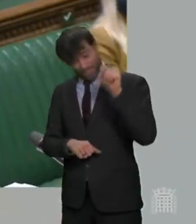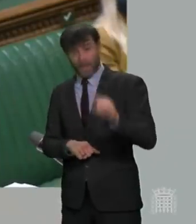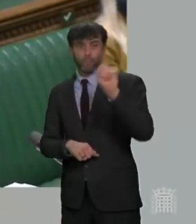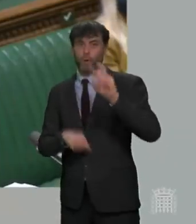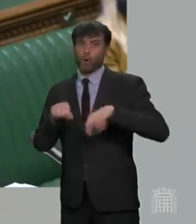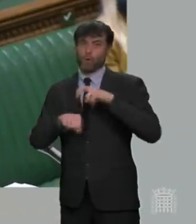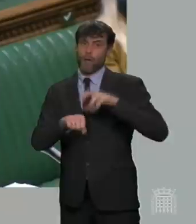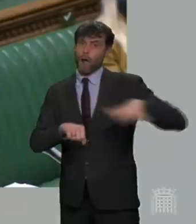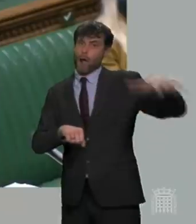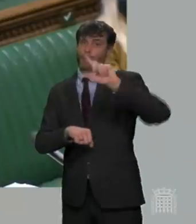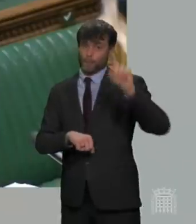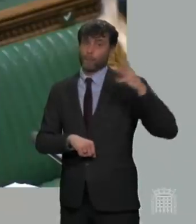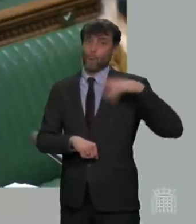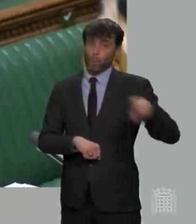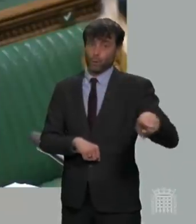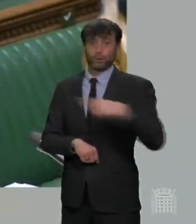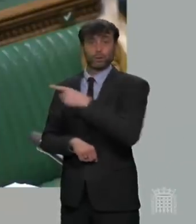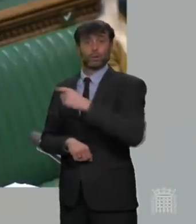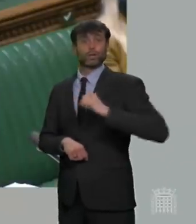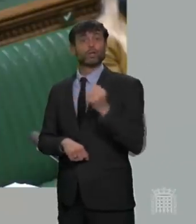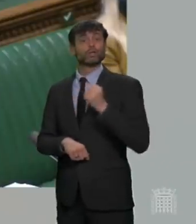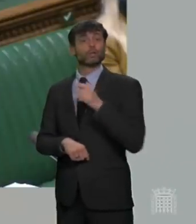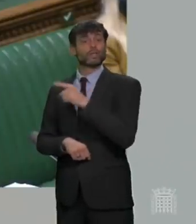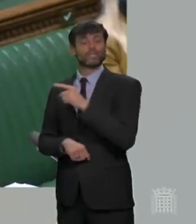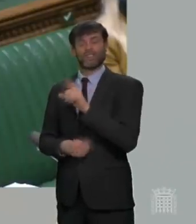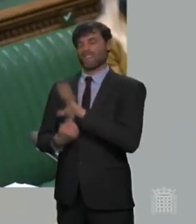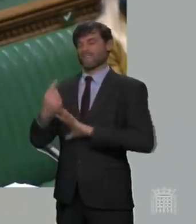the Scottish nationalists—the Scottish National party—have totally failed to do. The review also